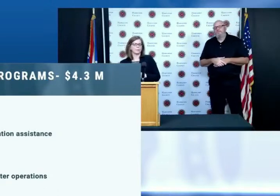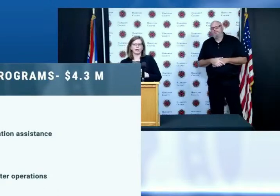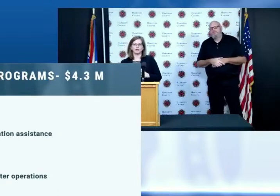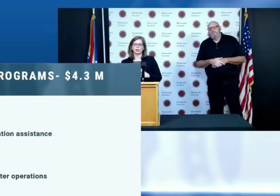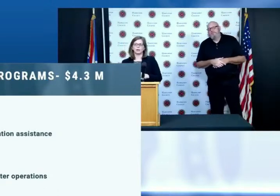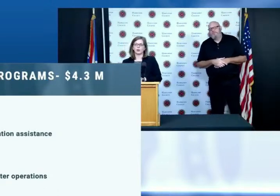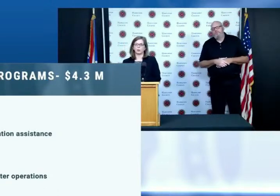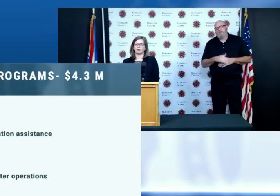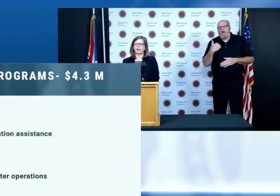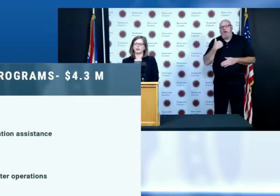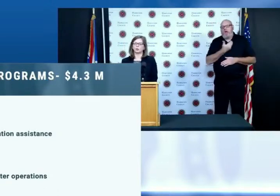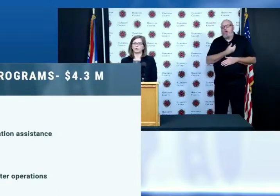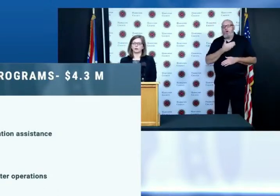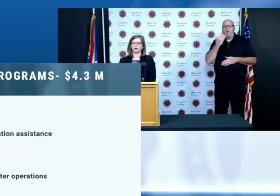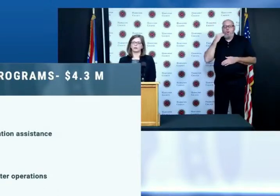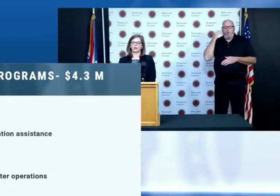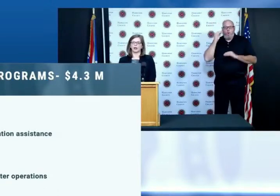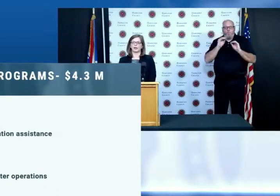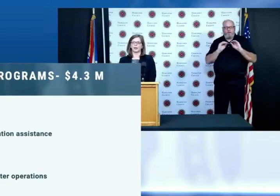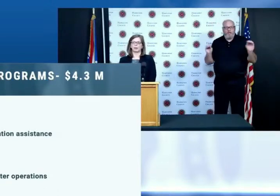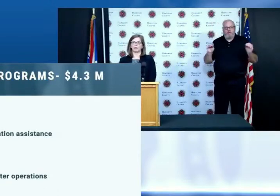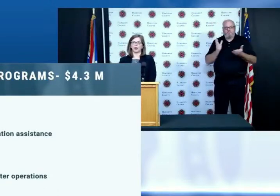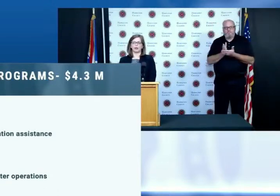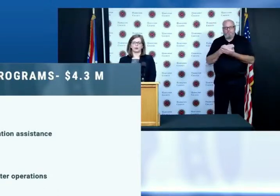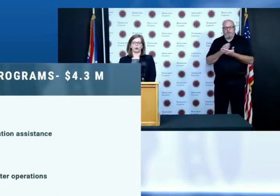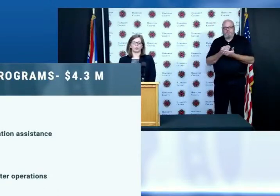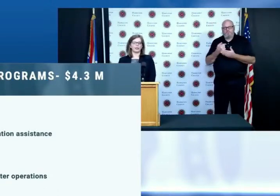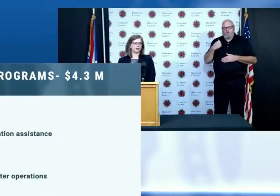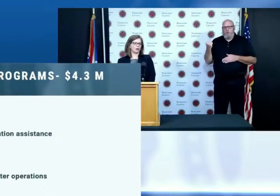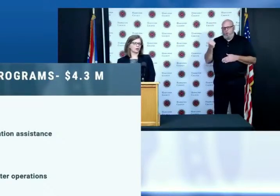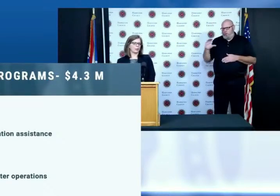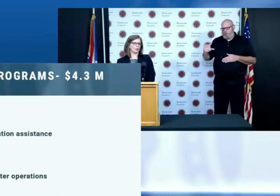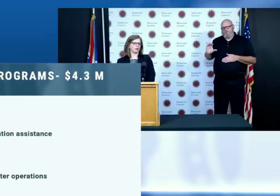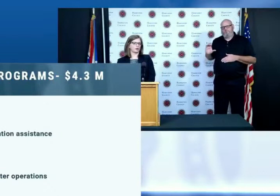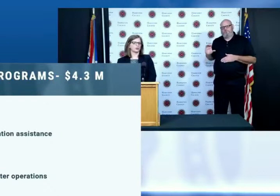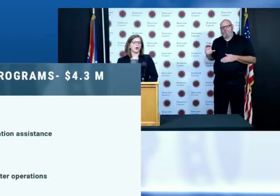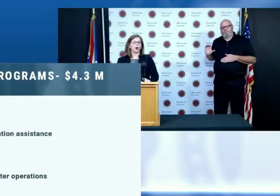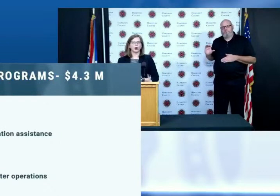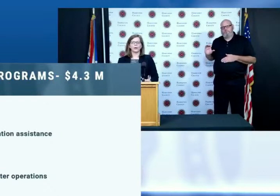budget that we would like to reserve and and provide for day shelter operations or other